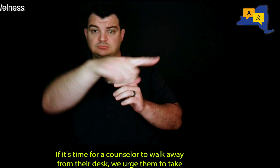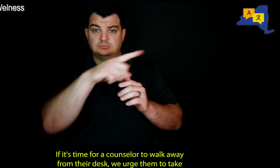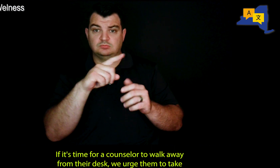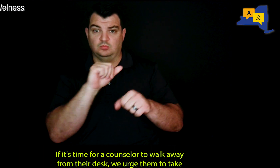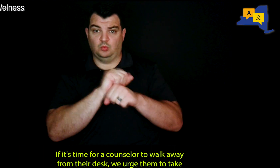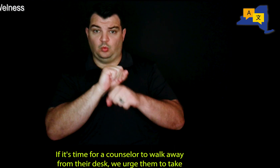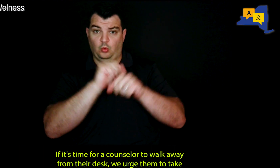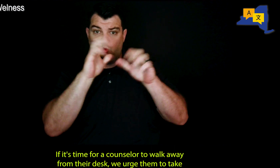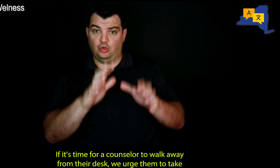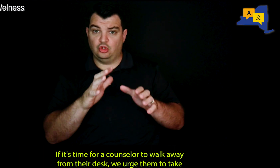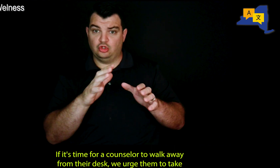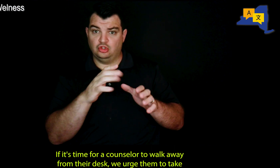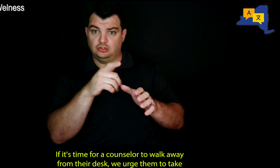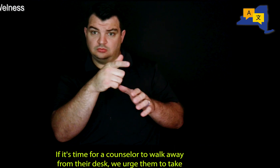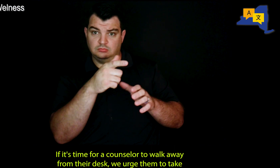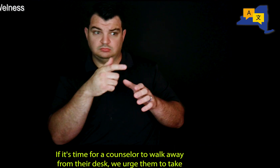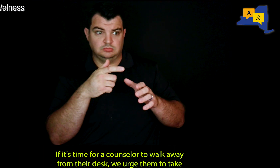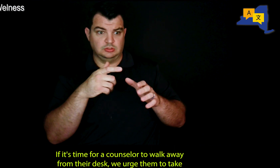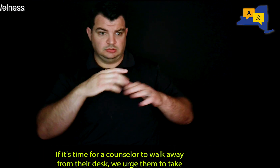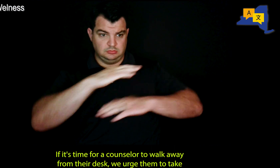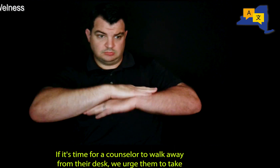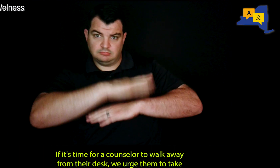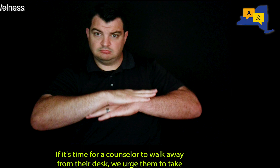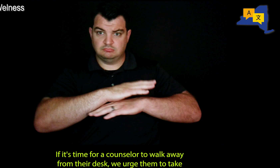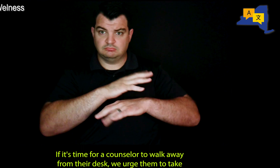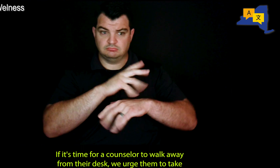If it's time for a counselor to walk away from their desk, we urge them to take